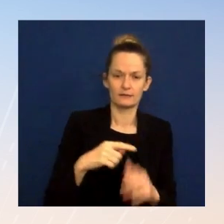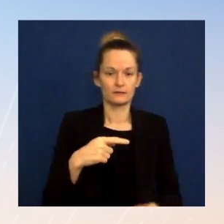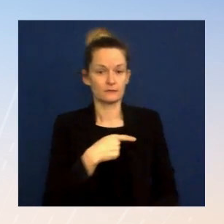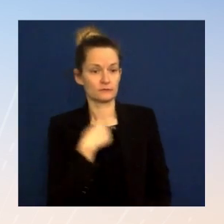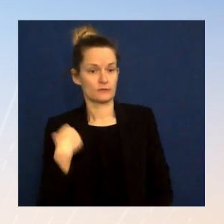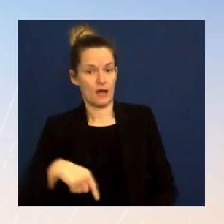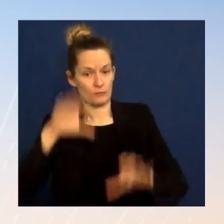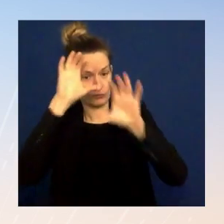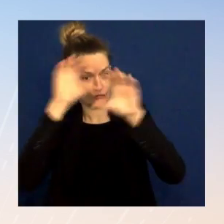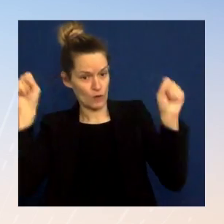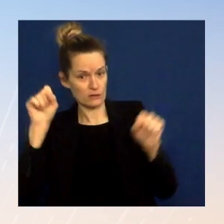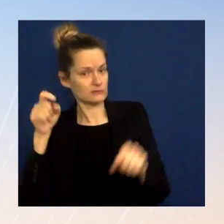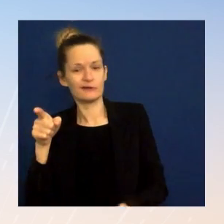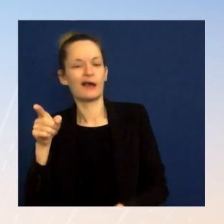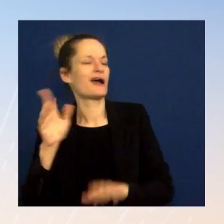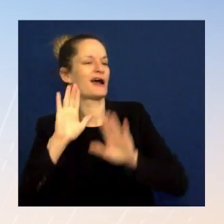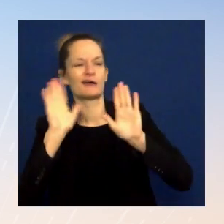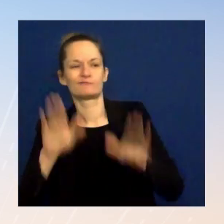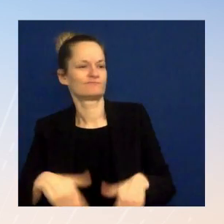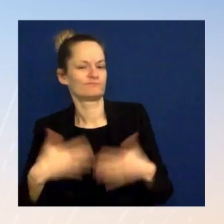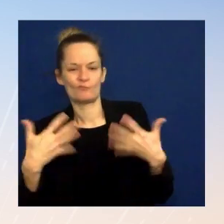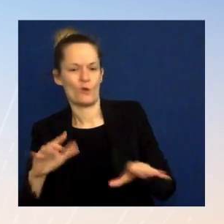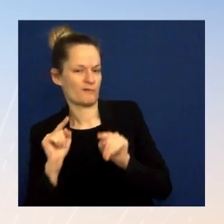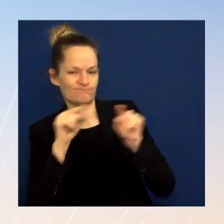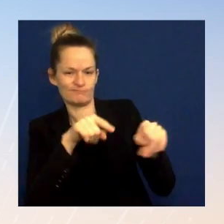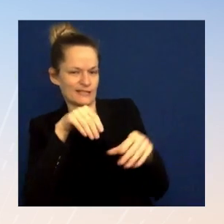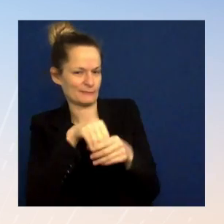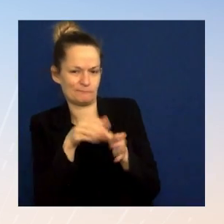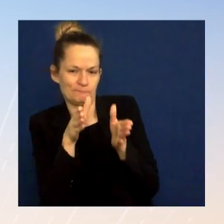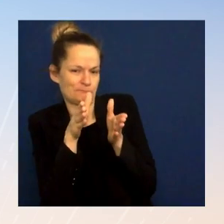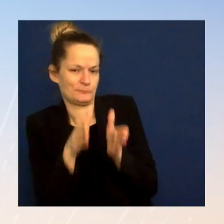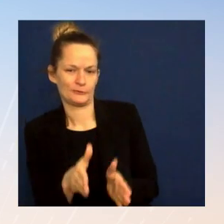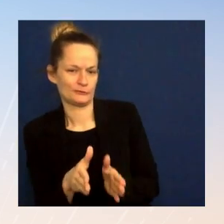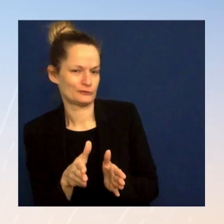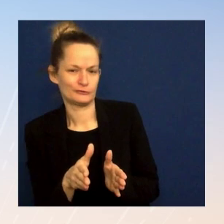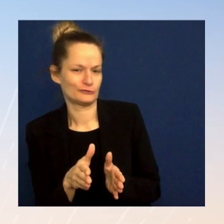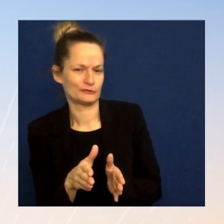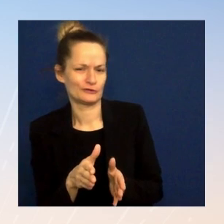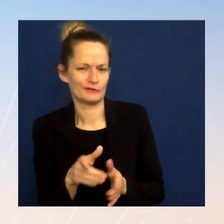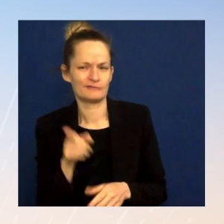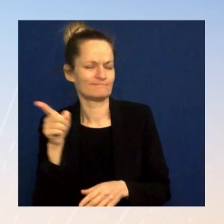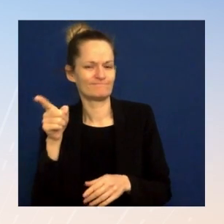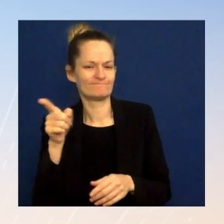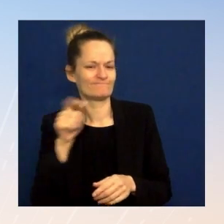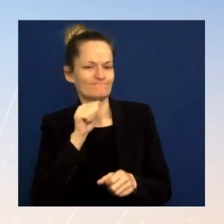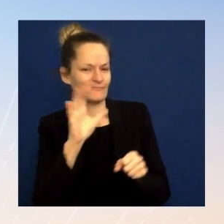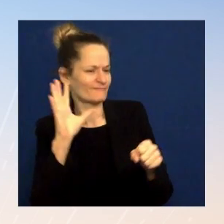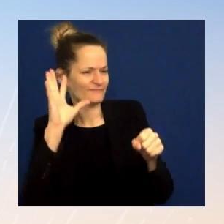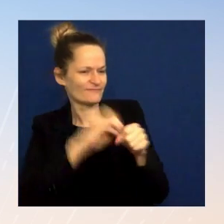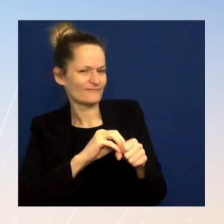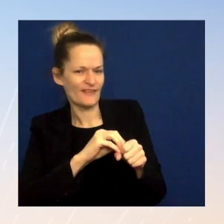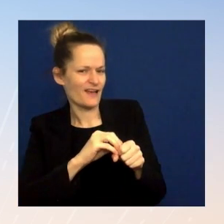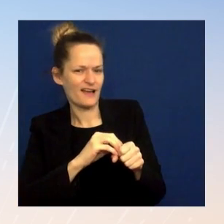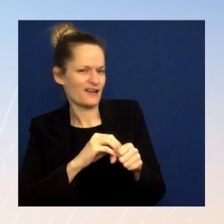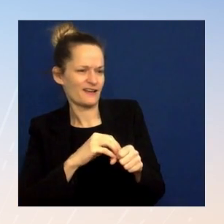He's chosen not to leave China at all in calendar year 2021 to see any leader. That's, of course, his choice. So we are --